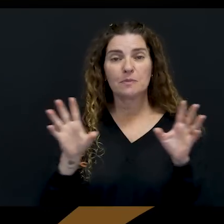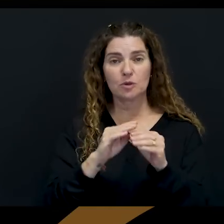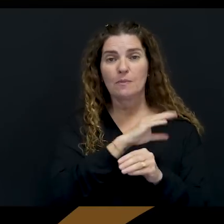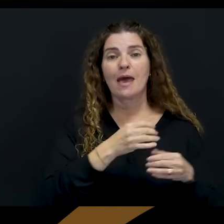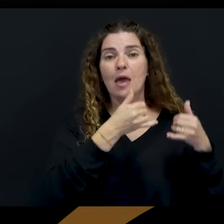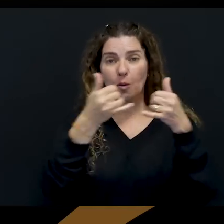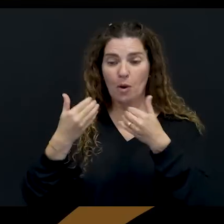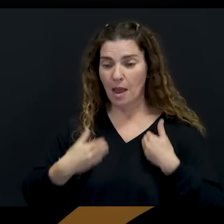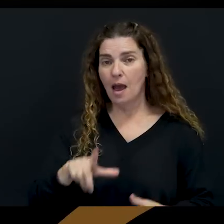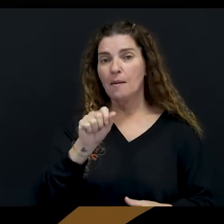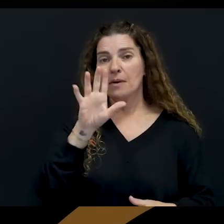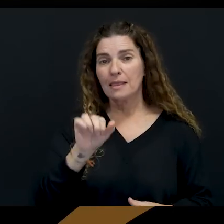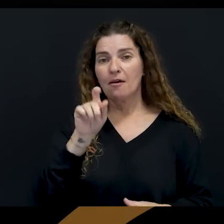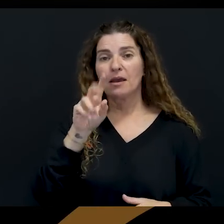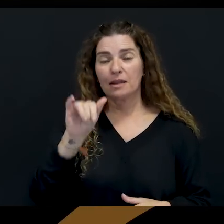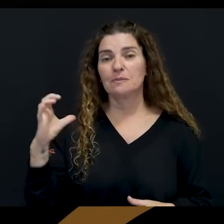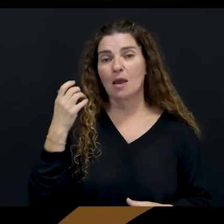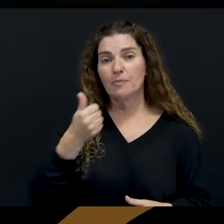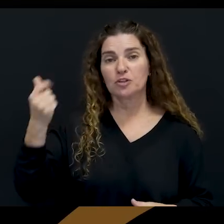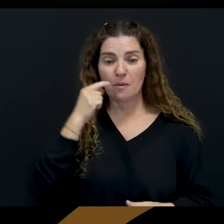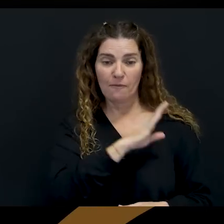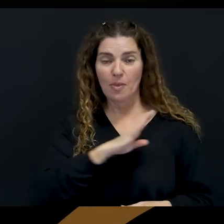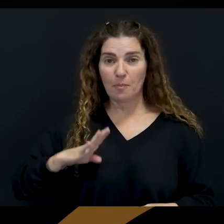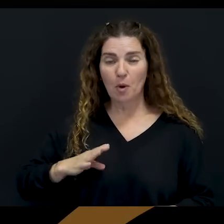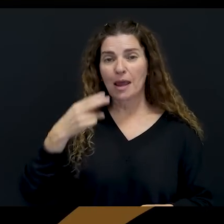I'm Larry Kinitsky, chairman of the Board at Helen Keller Services,